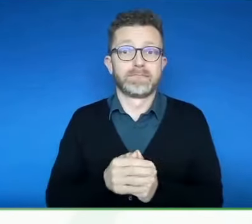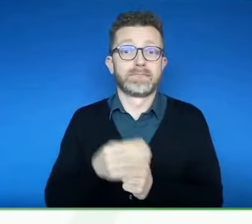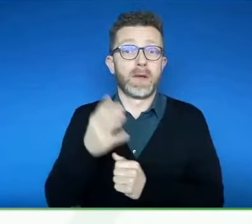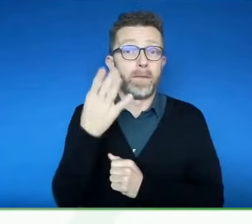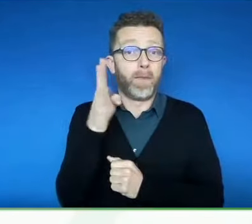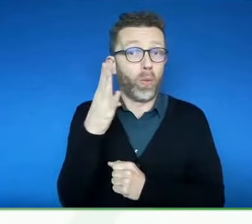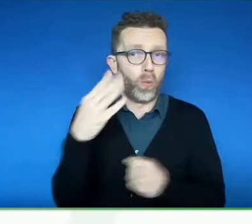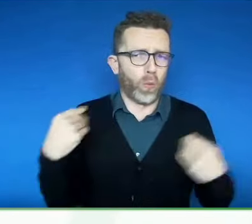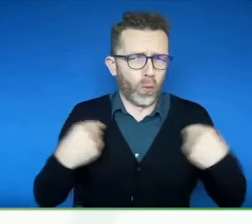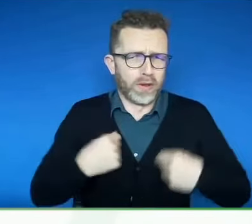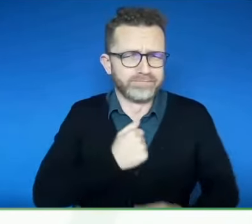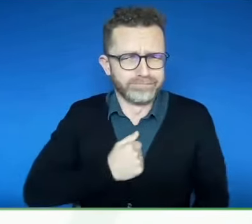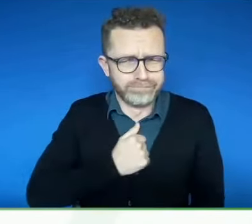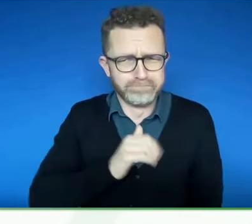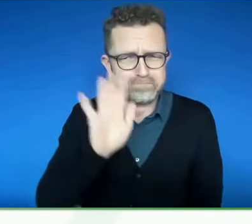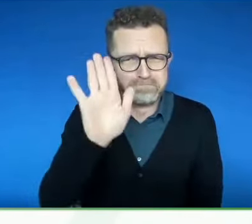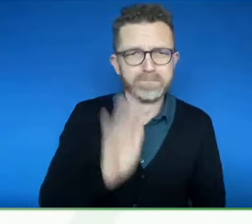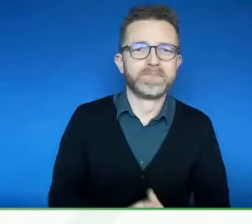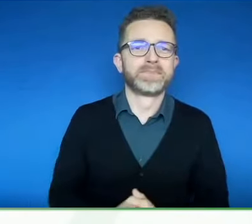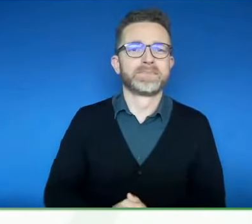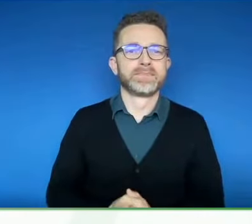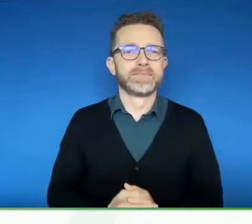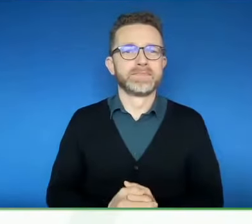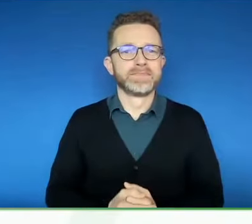We work in nearly 100 countries around the world.